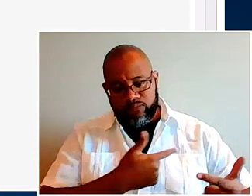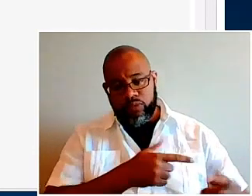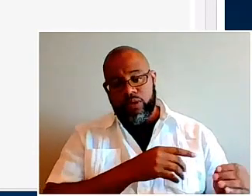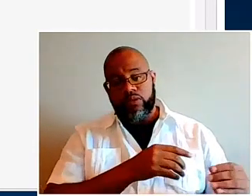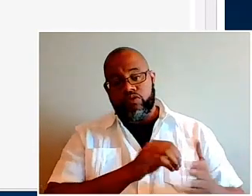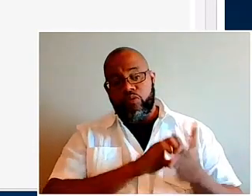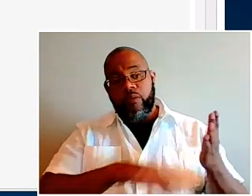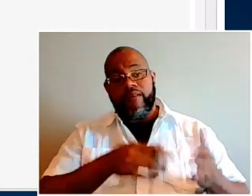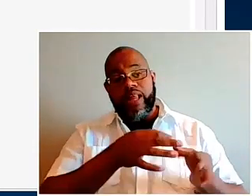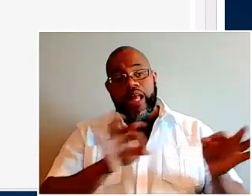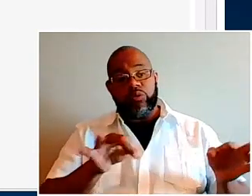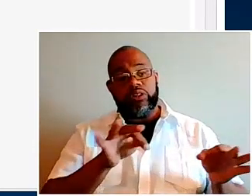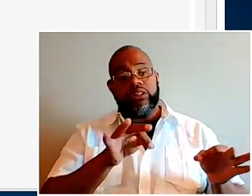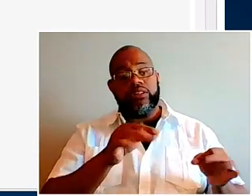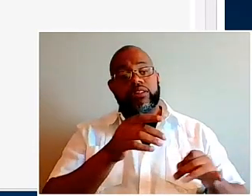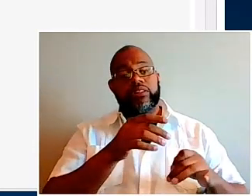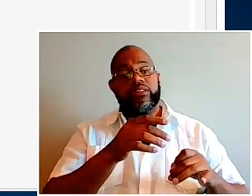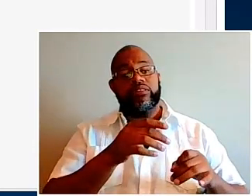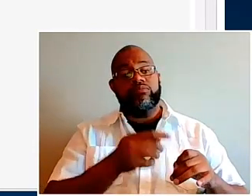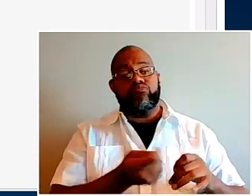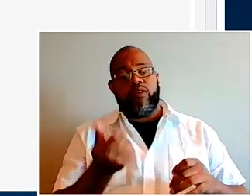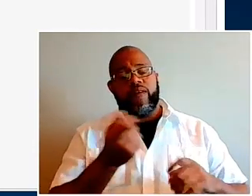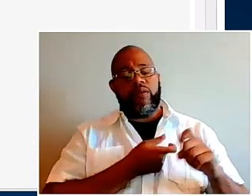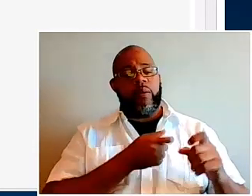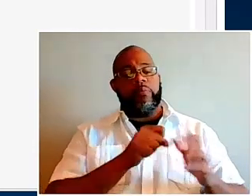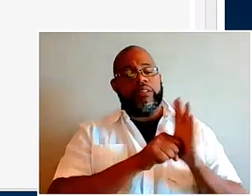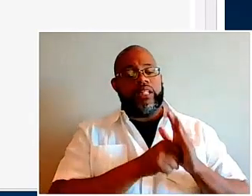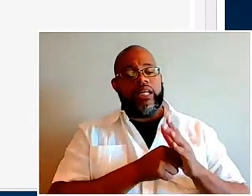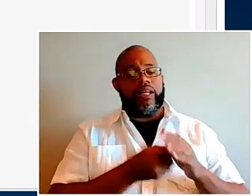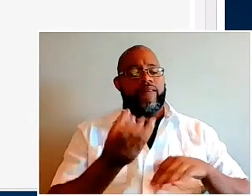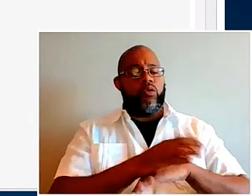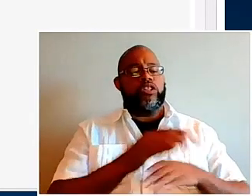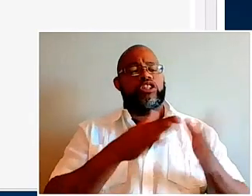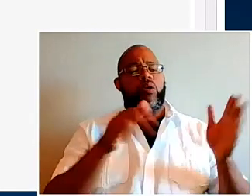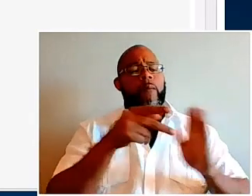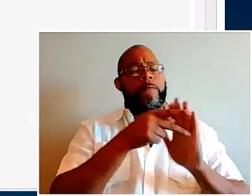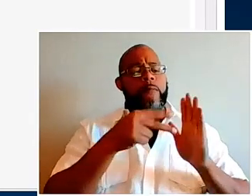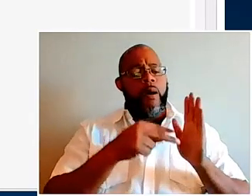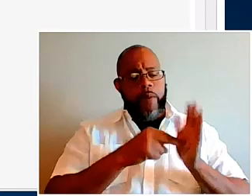states from enforcing general purpose laws and our proposed language on governing